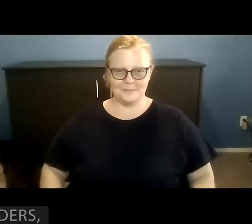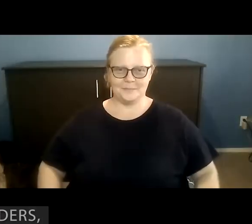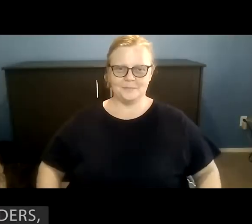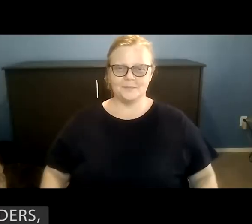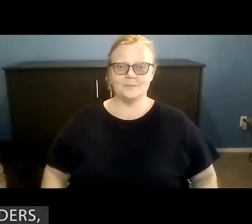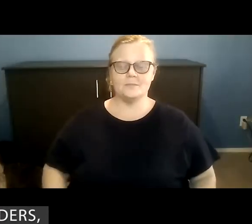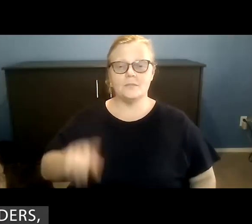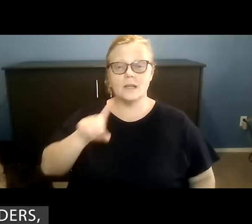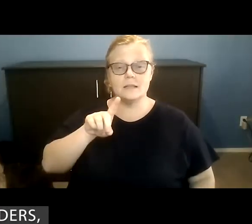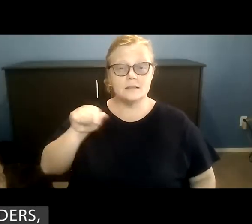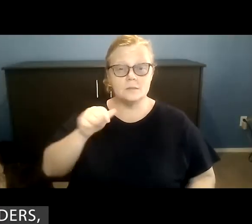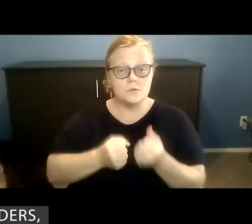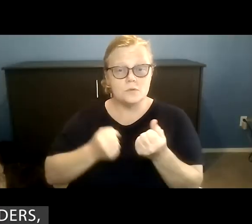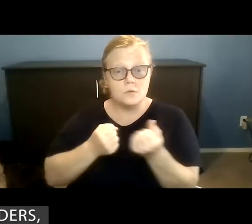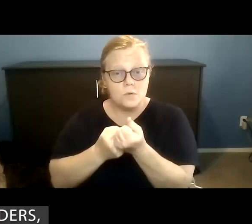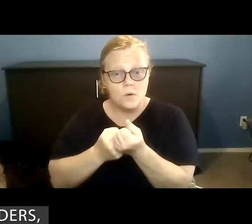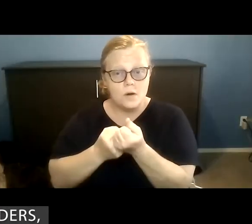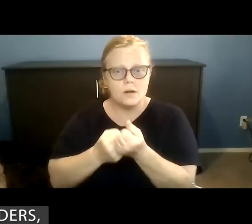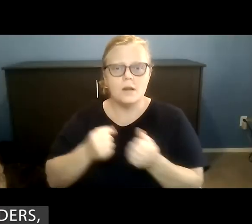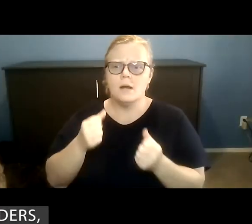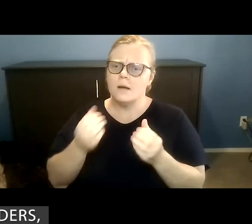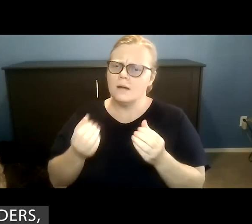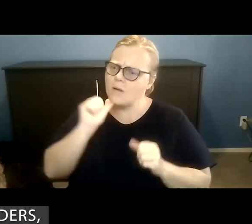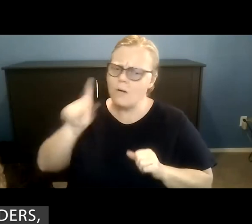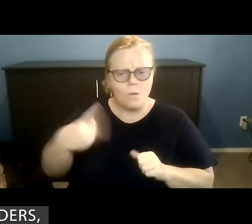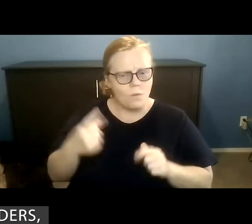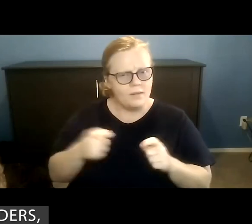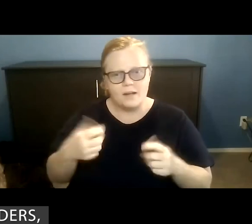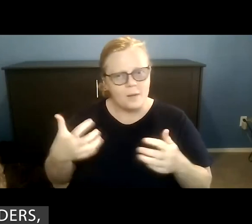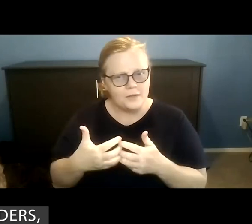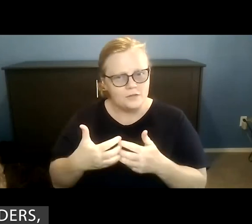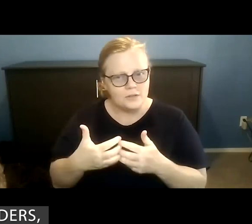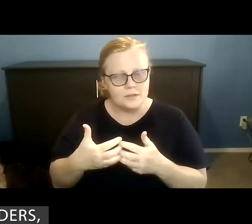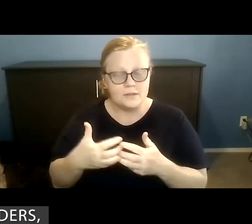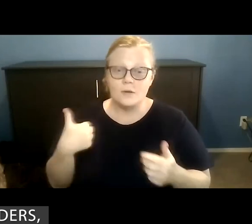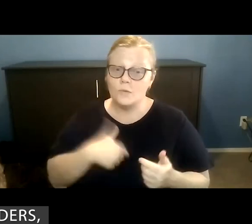Disability support is more than accommodations. We want you to get the most out of your experience.